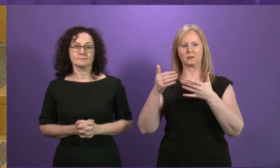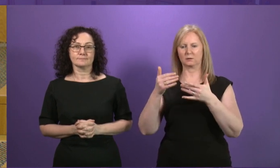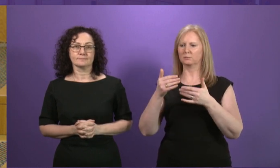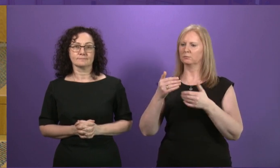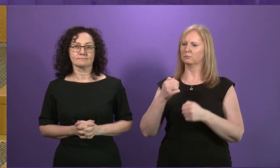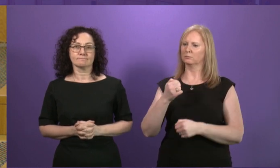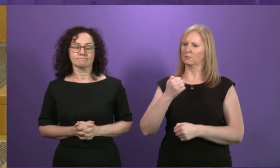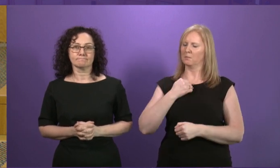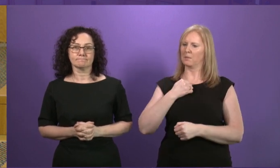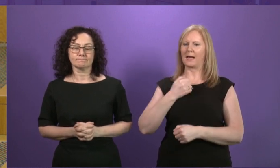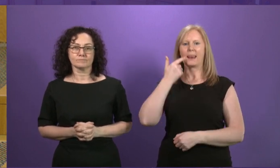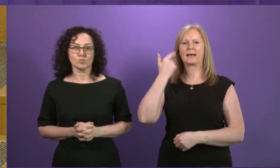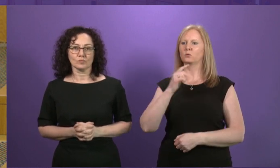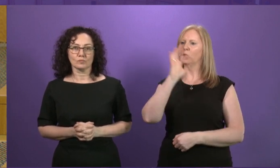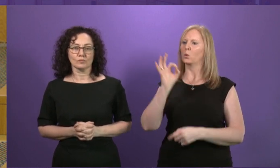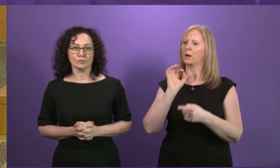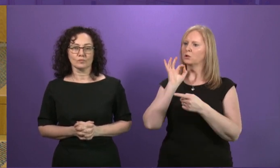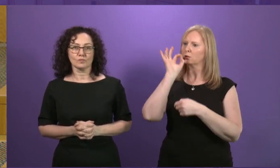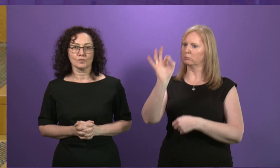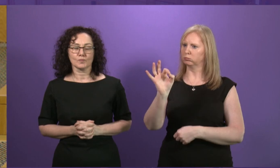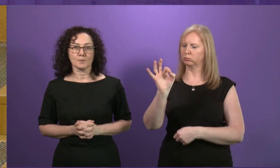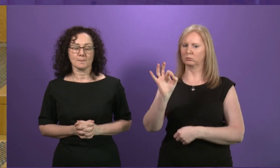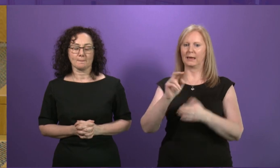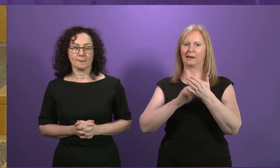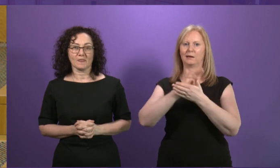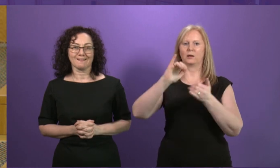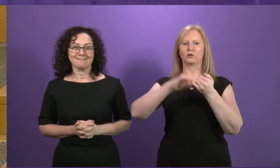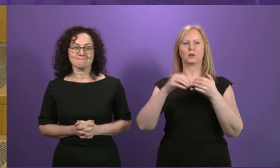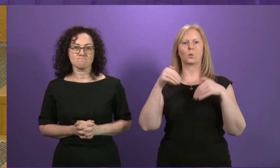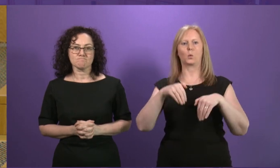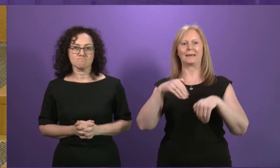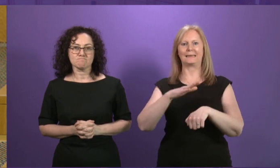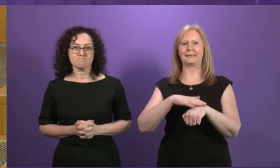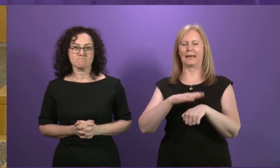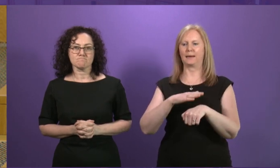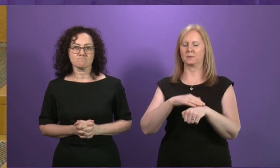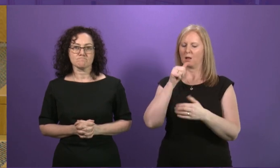national health service waiting times at last week’s First Minister’s question time. The letter states: